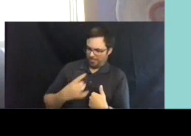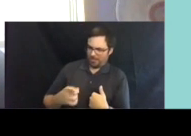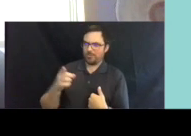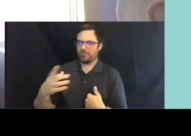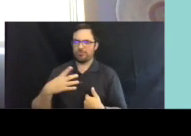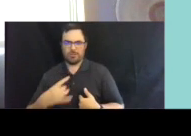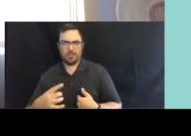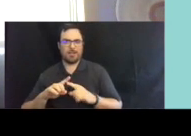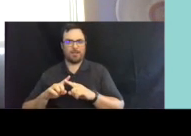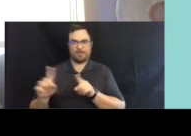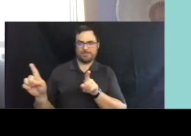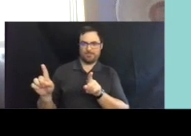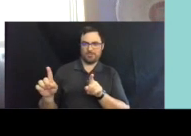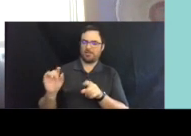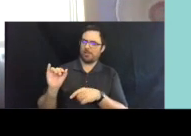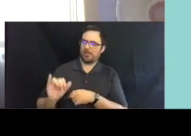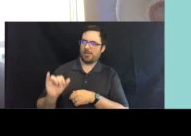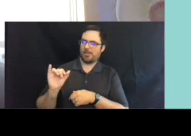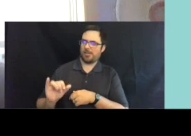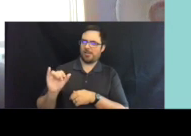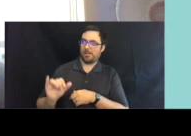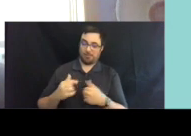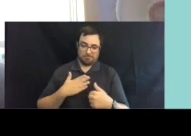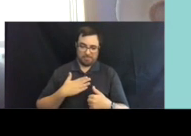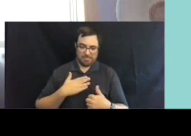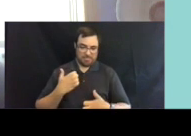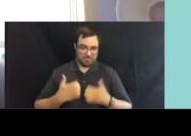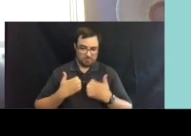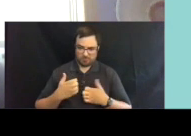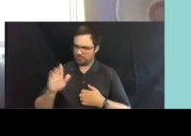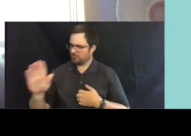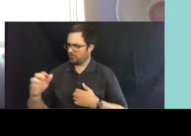emotions and my emotions. So I'm introducing that. And language: we